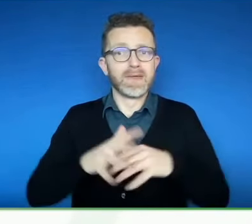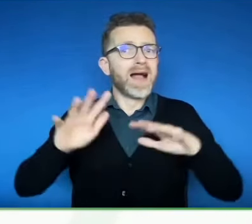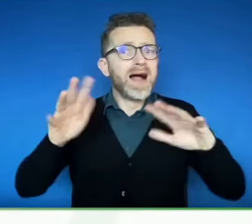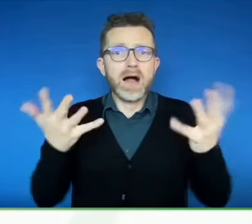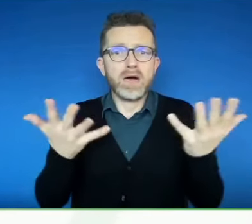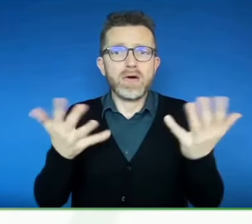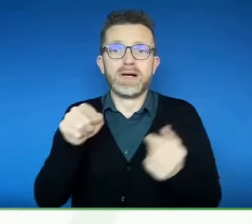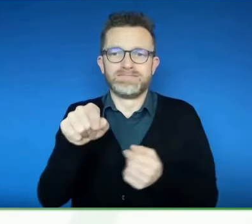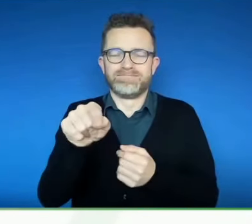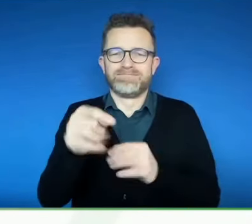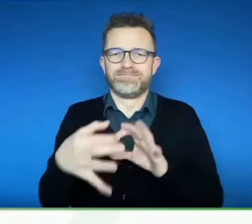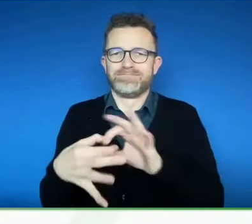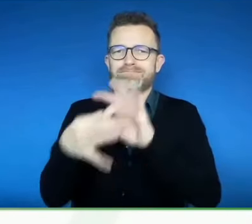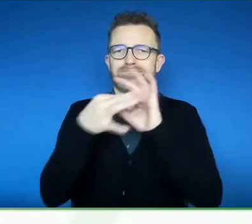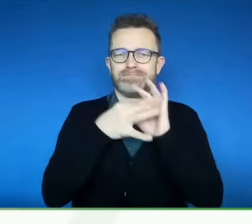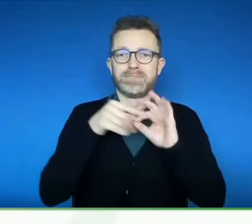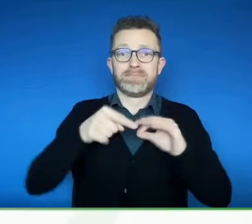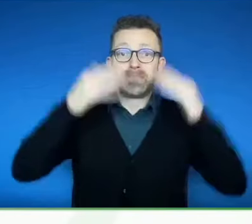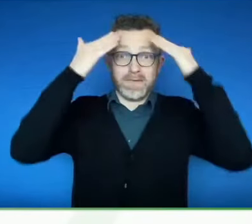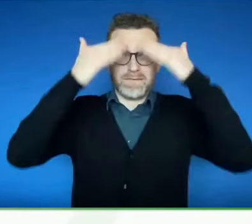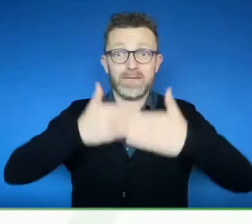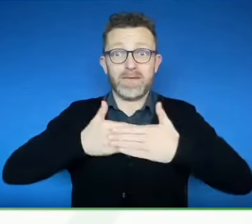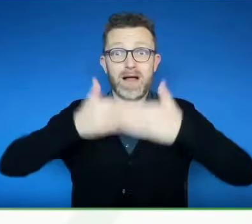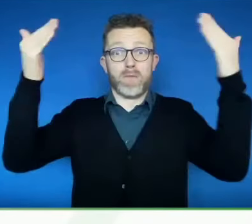the things for our lives and the things that we want in our life.